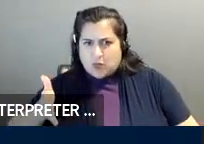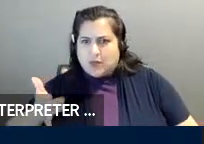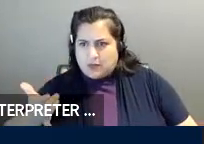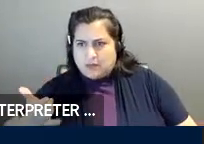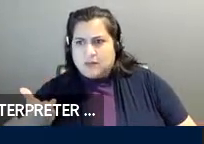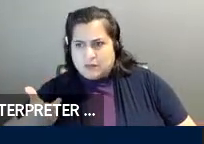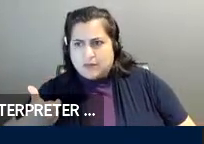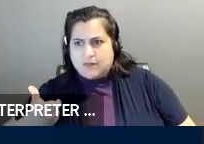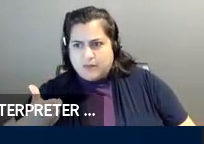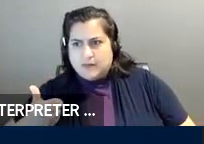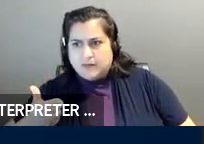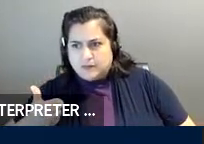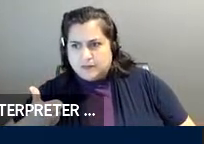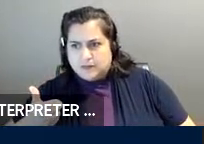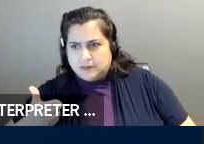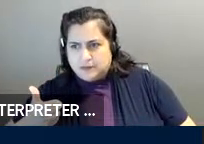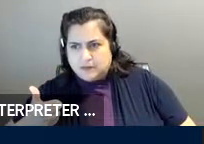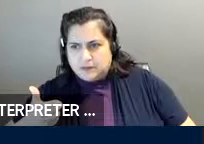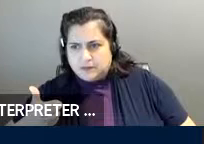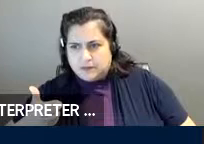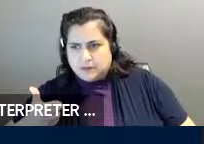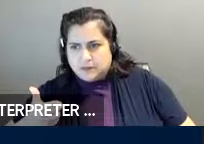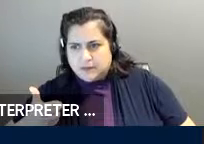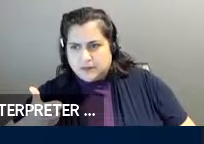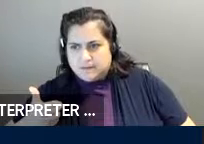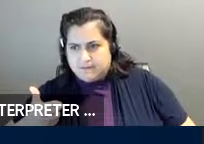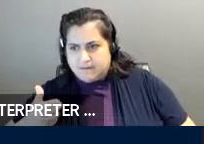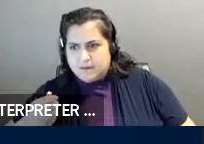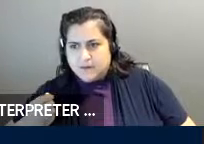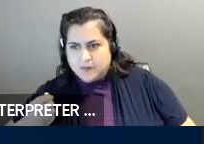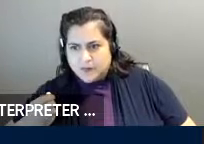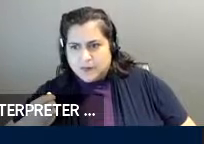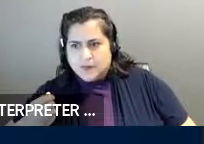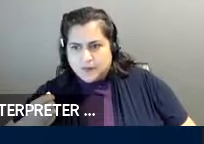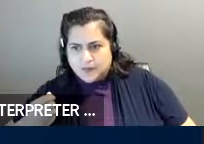provision, which is set to sunset in three years. Okay?